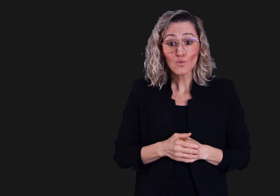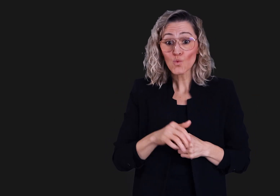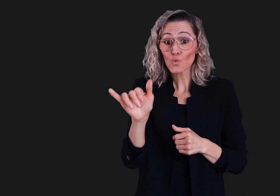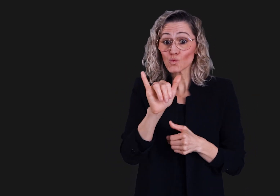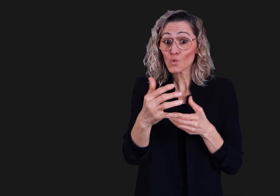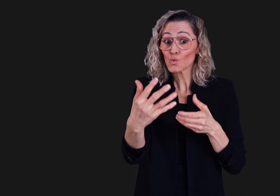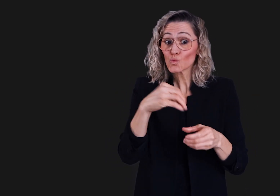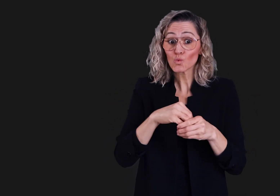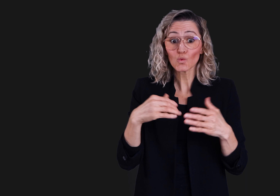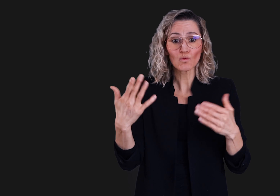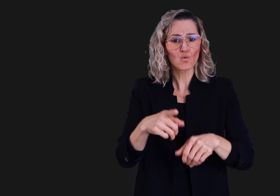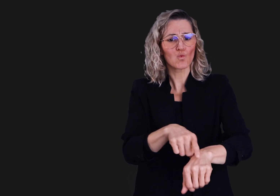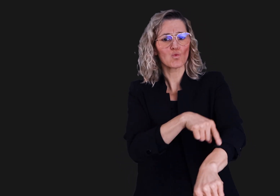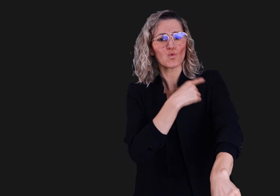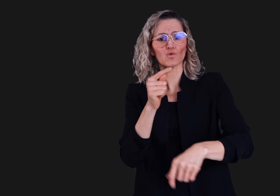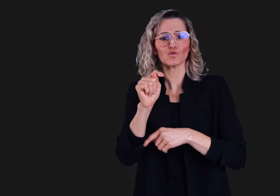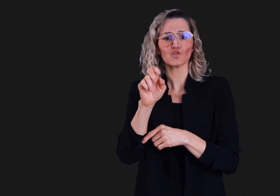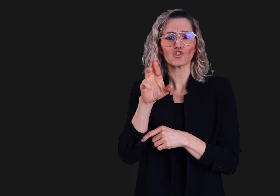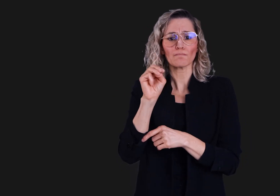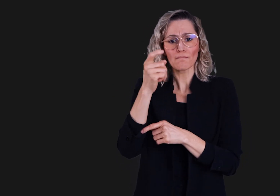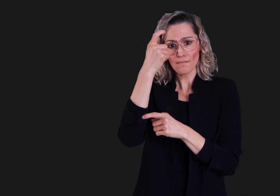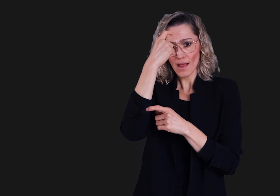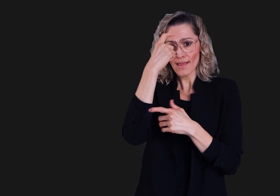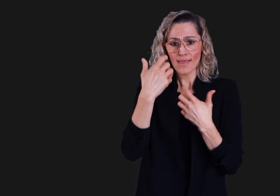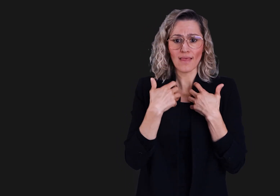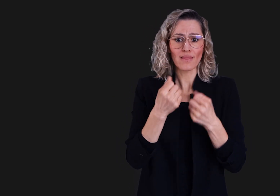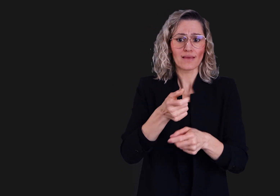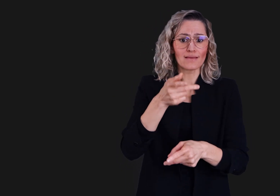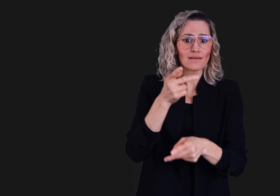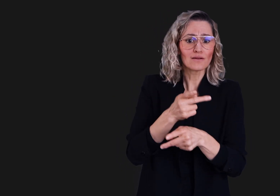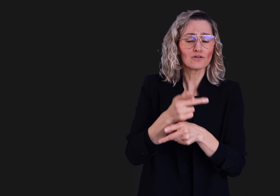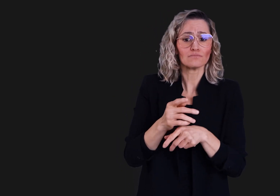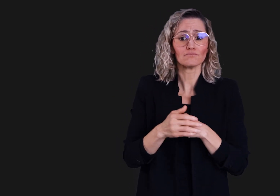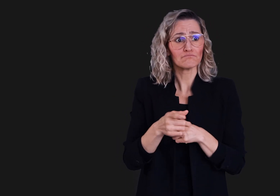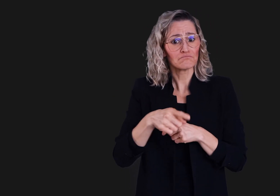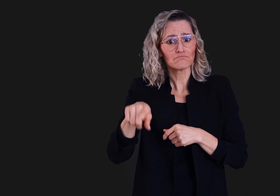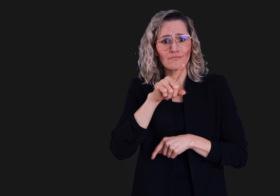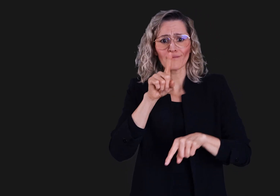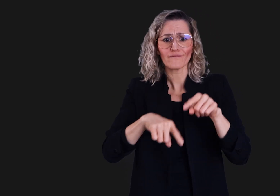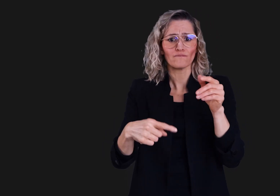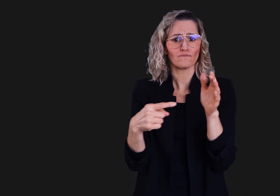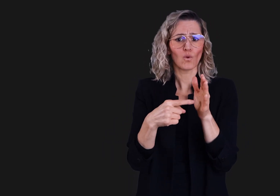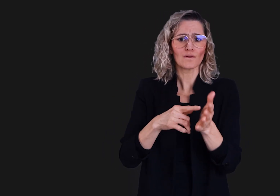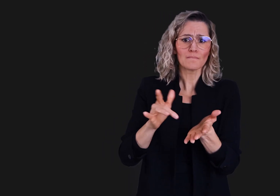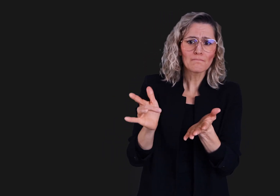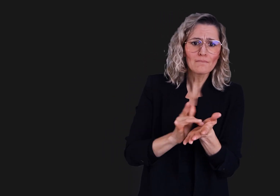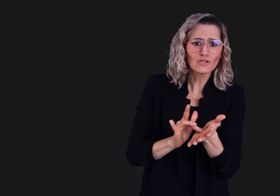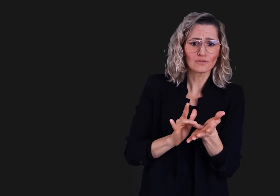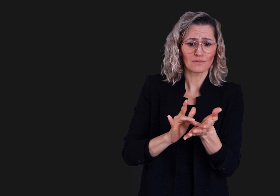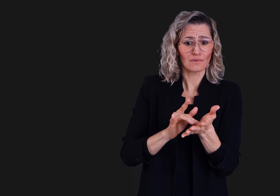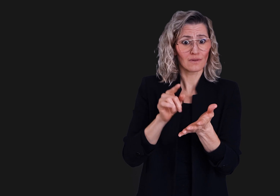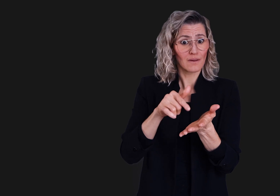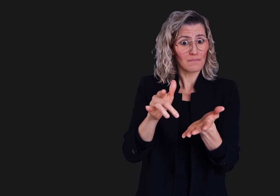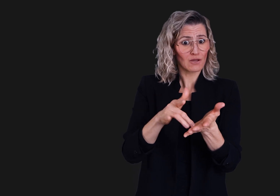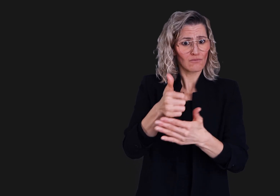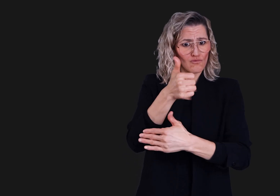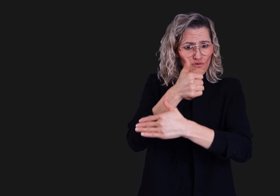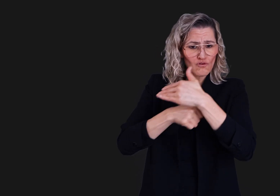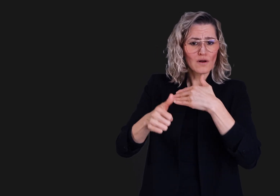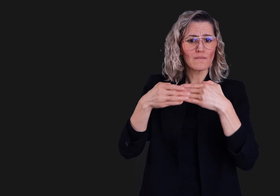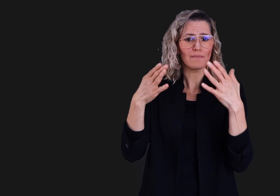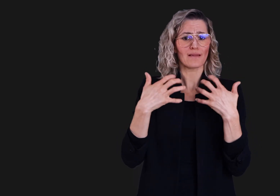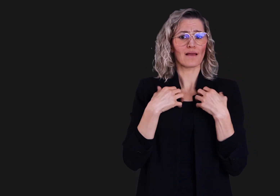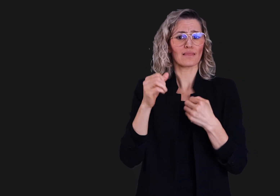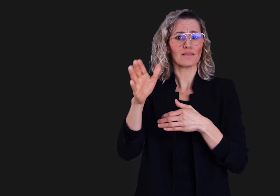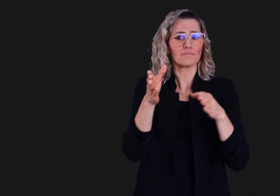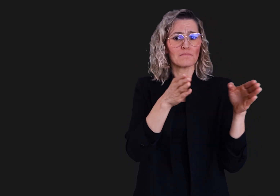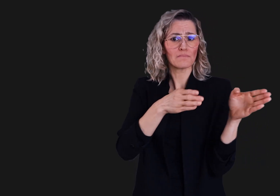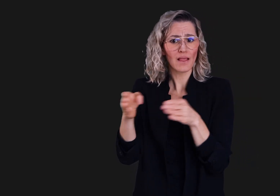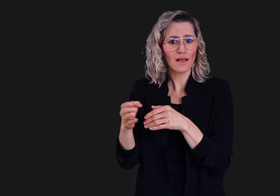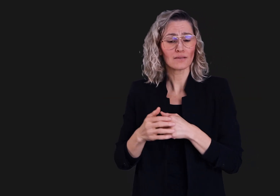It also includes long-term mental health care. They cannot afford medications that are not on public health plans.